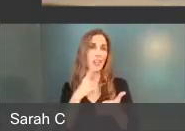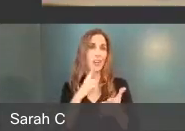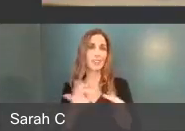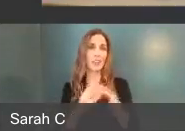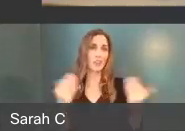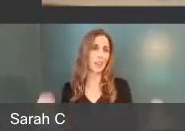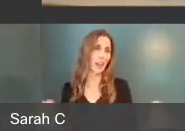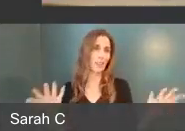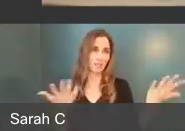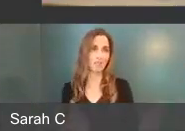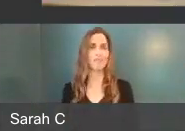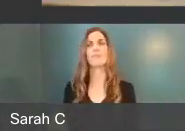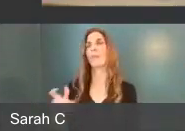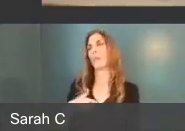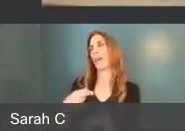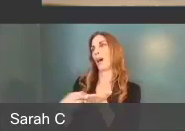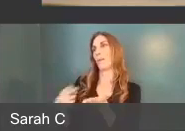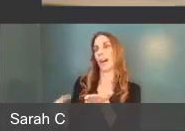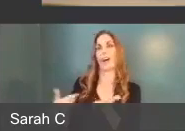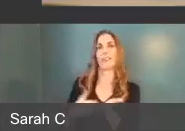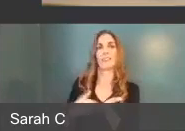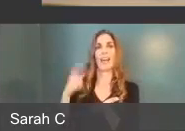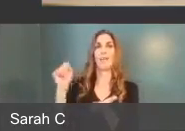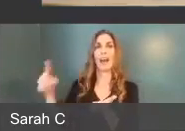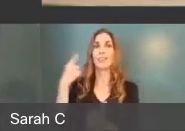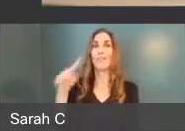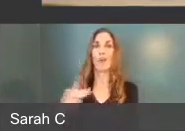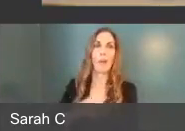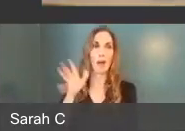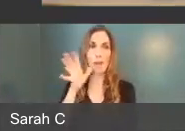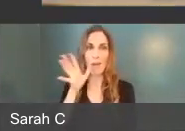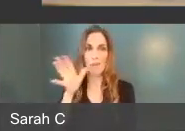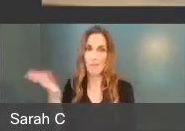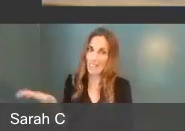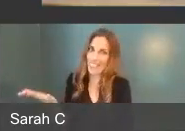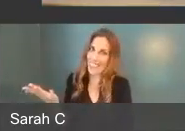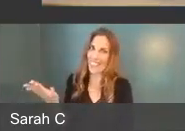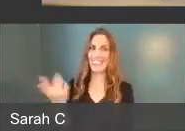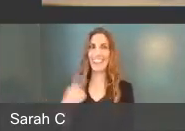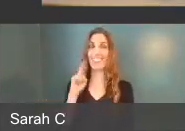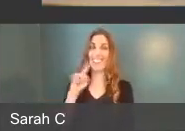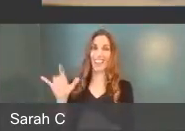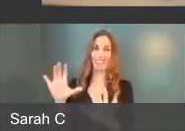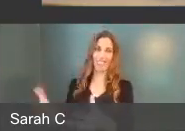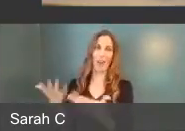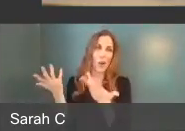[Reporter] All right, I'll be honest. I'm asking for my mom so [indecipherable] category so... [Commissioner Arkoosh] Yeah.